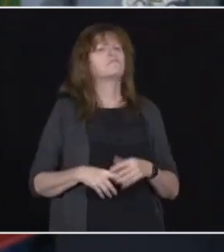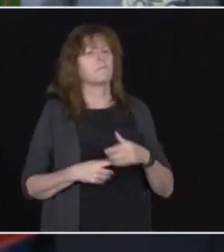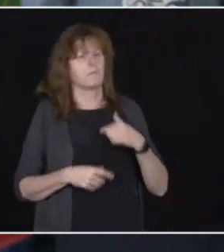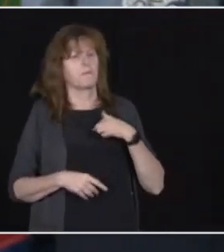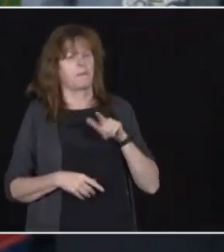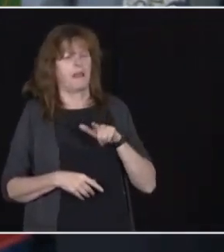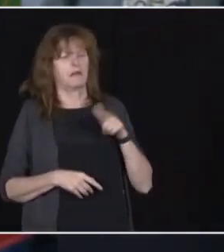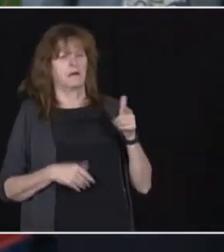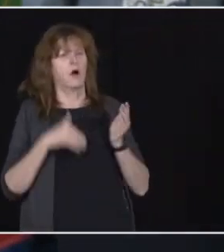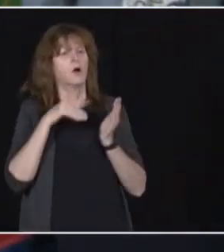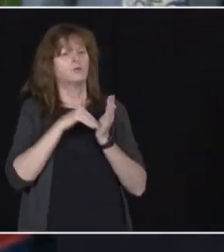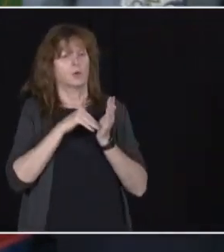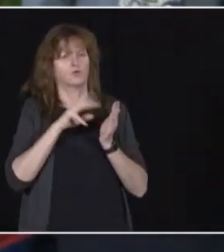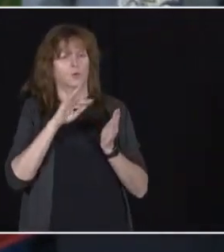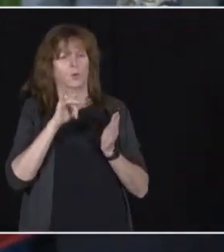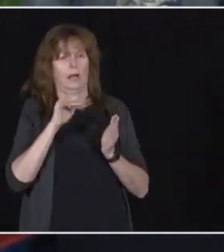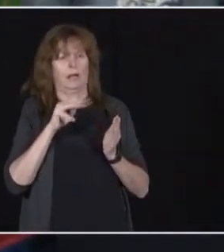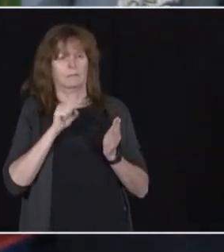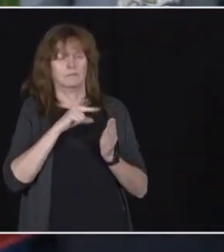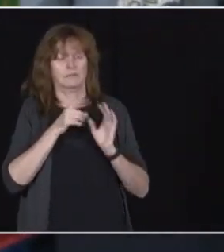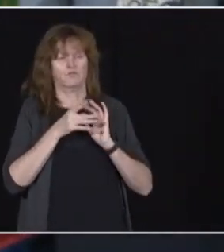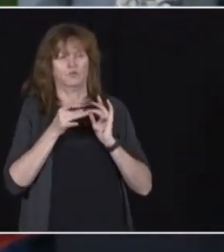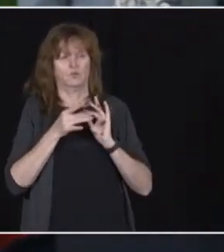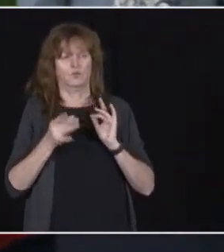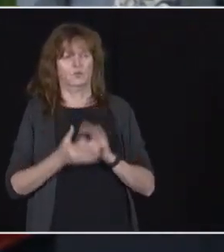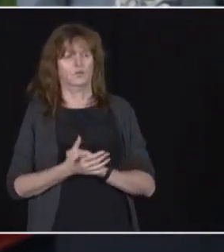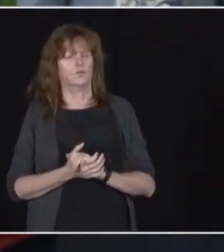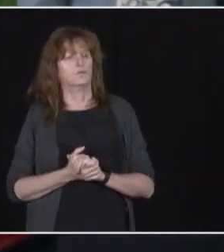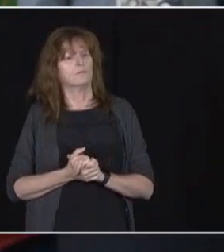I will process over to Dr Williams. Passes over